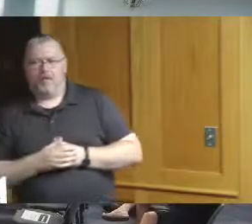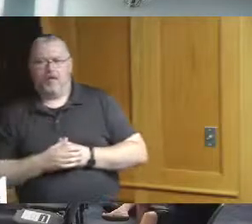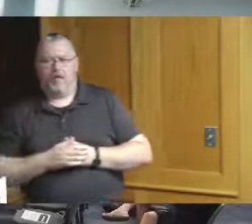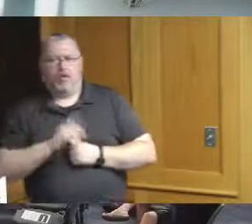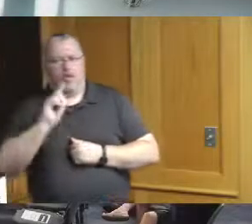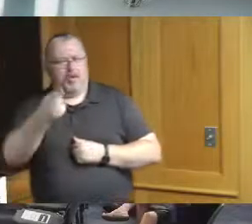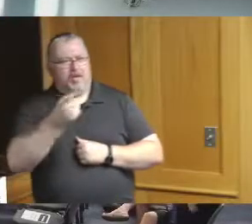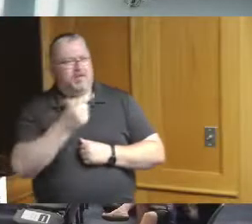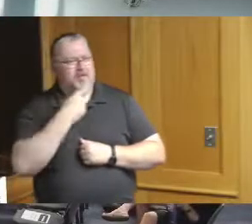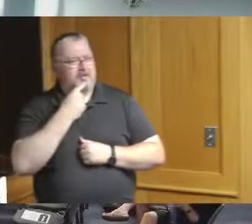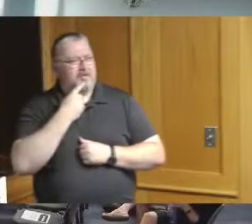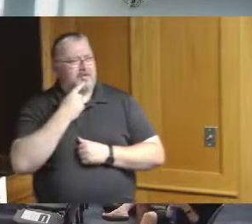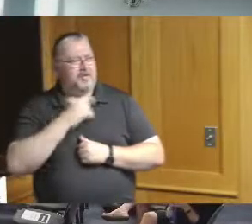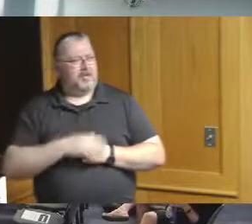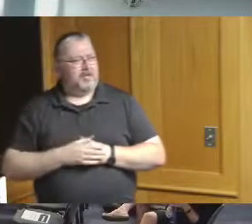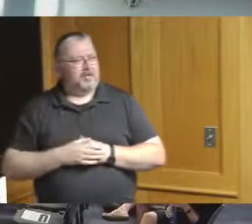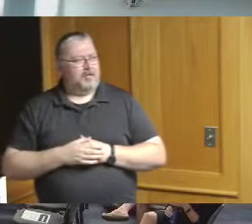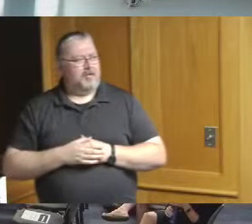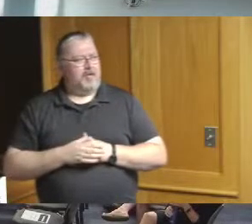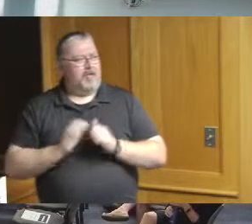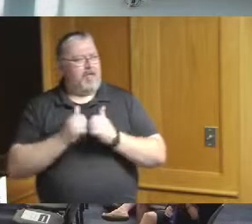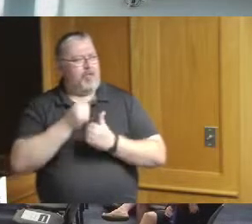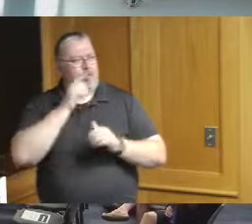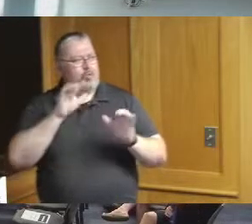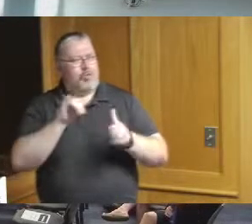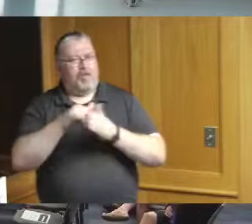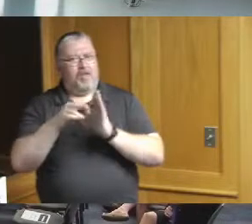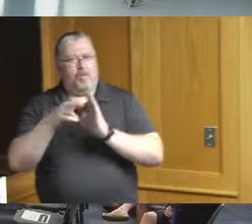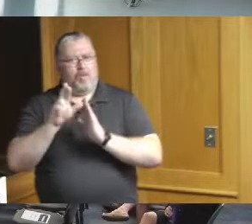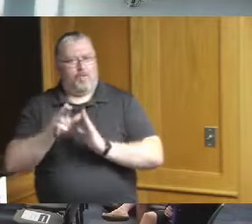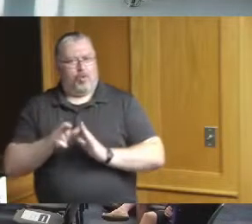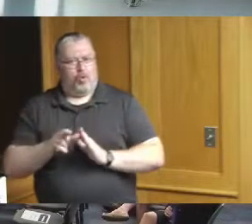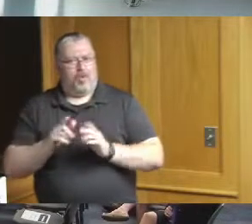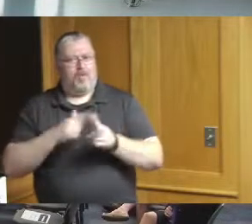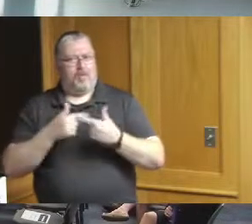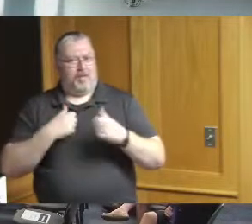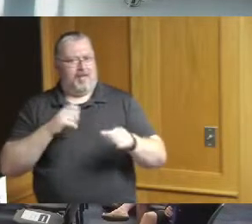you set the format of sort of how you're going to do this review it then we can ask questions